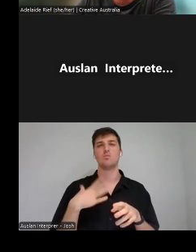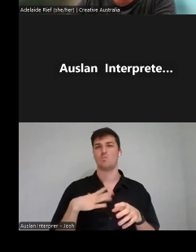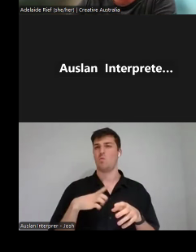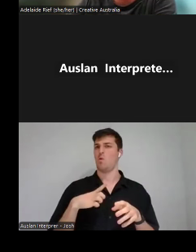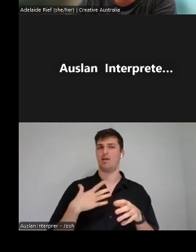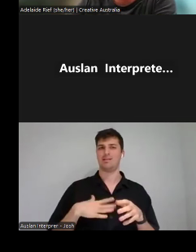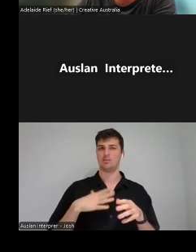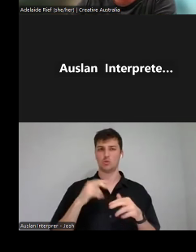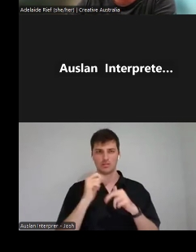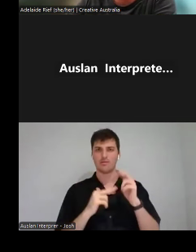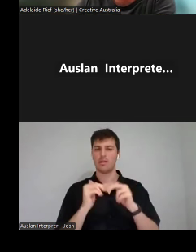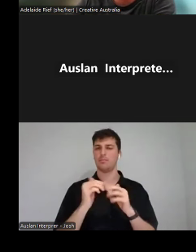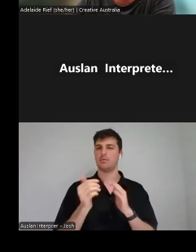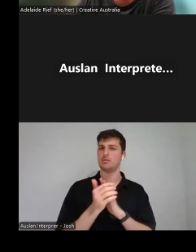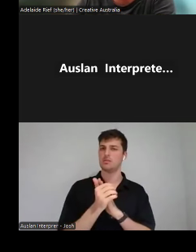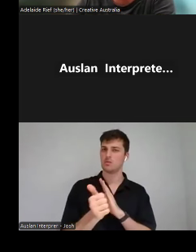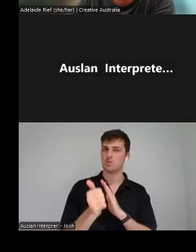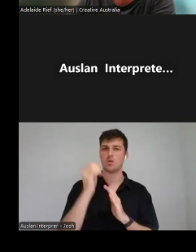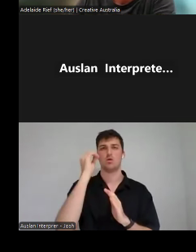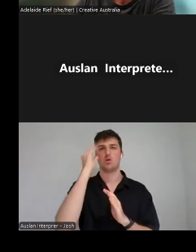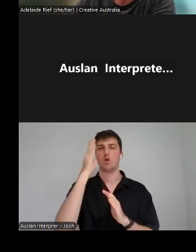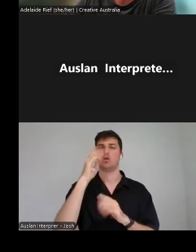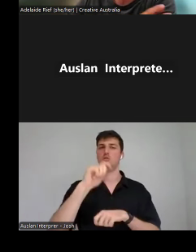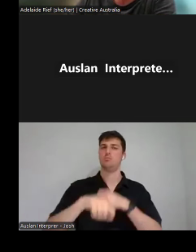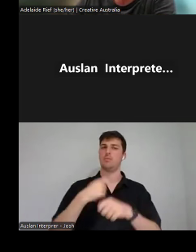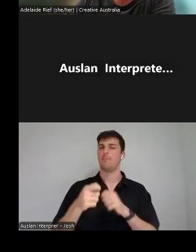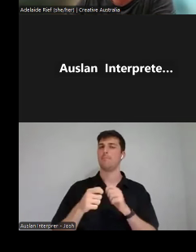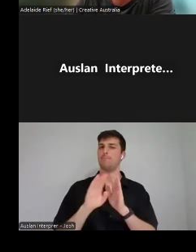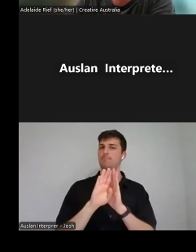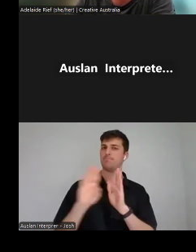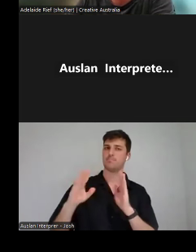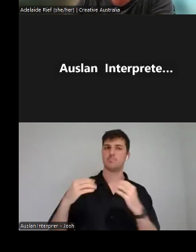and knowledge that will help you to be a company Director? And why do you need to do that now? Why